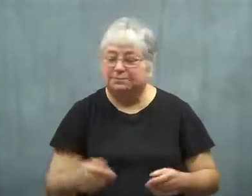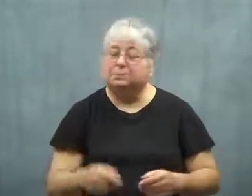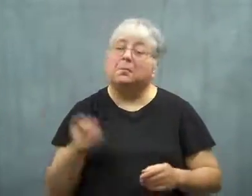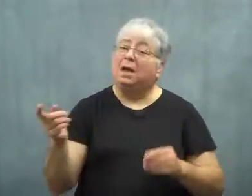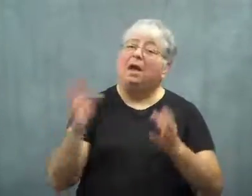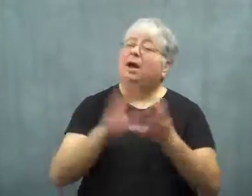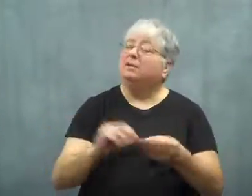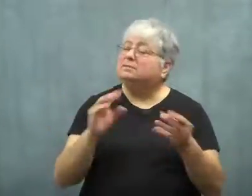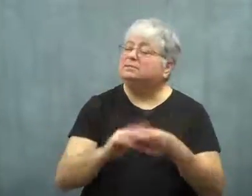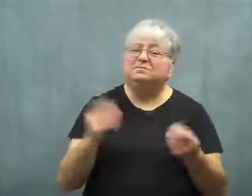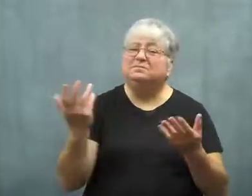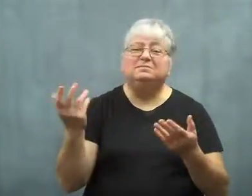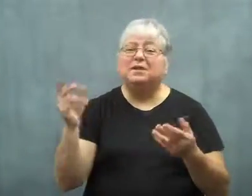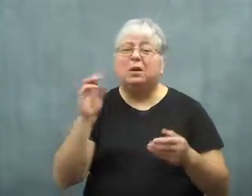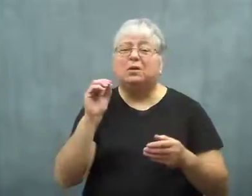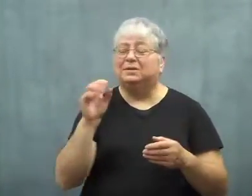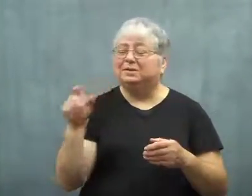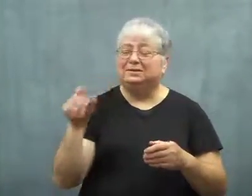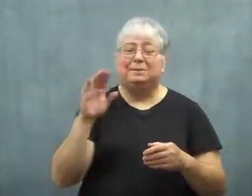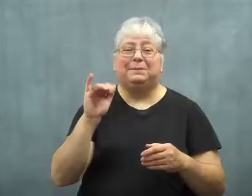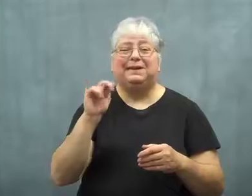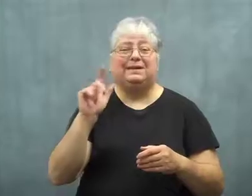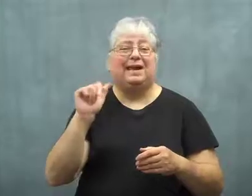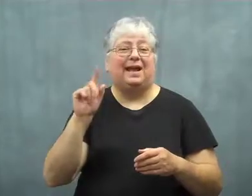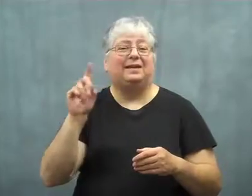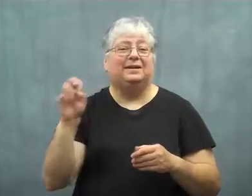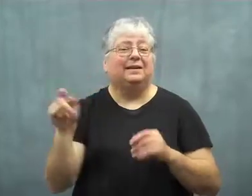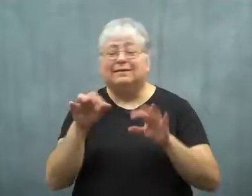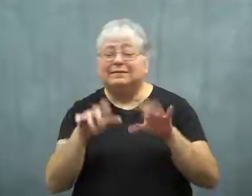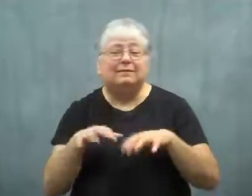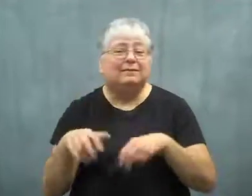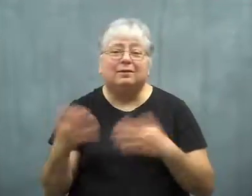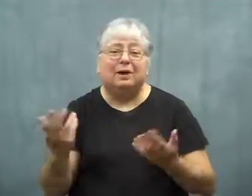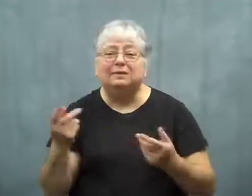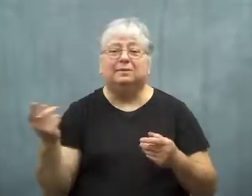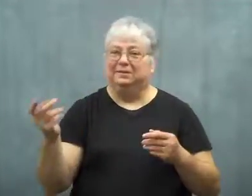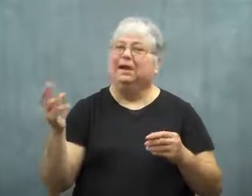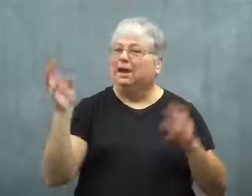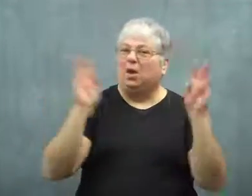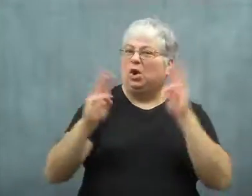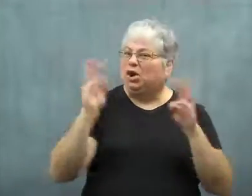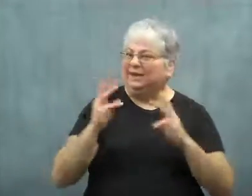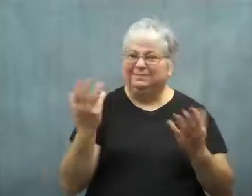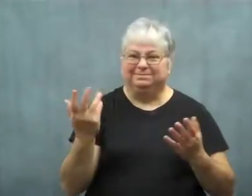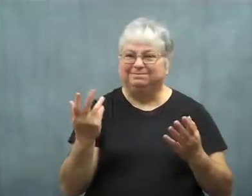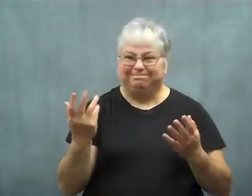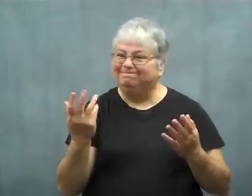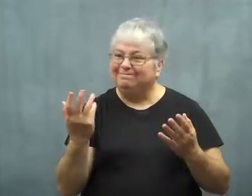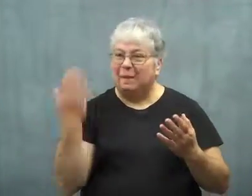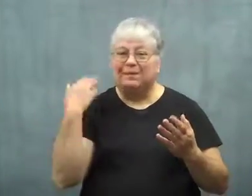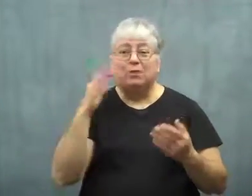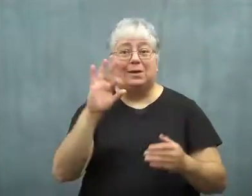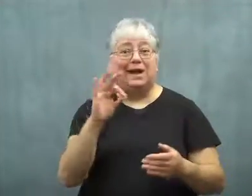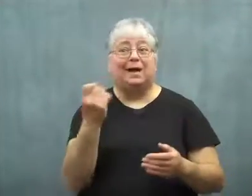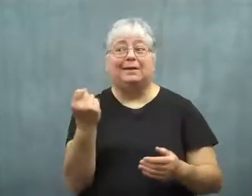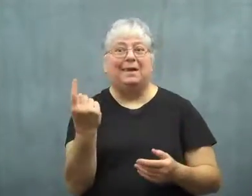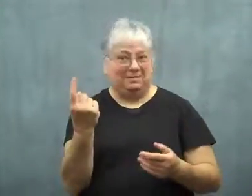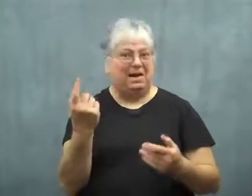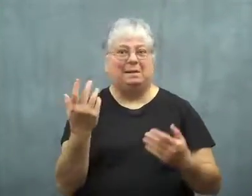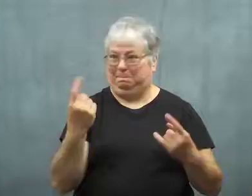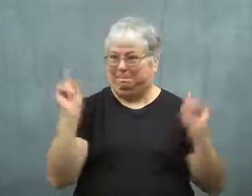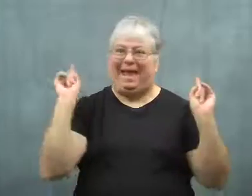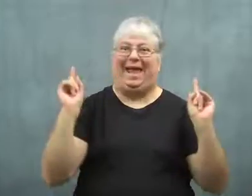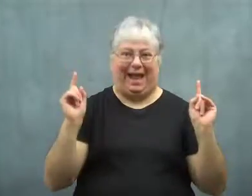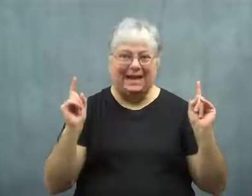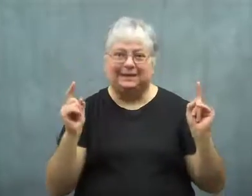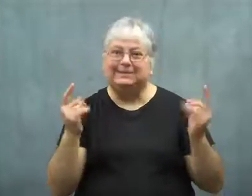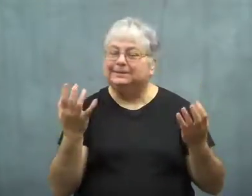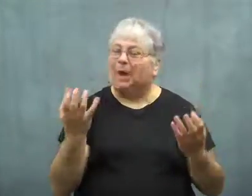Bin Laden worried that since the success of 9/11,